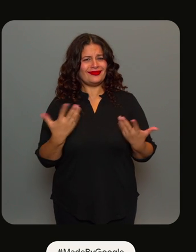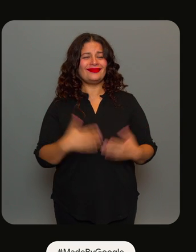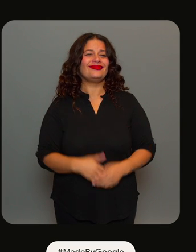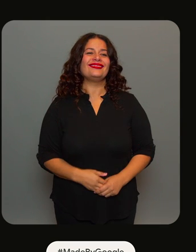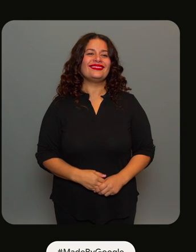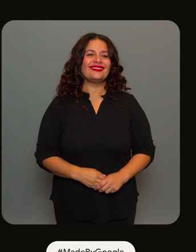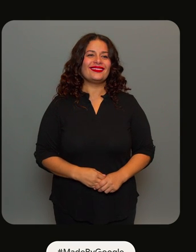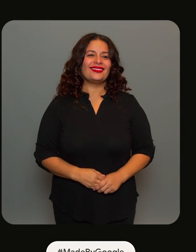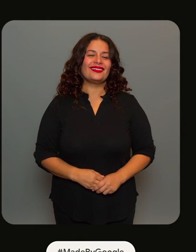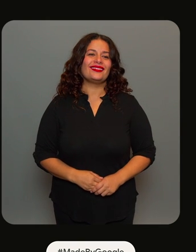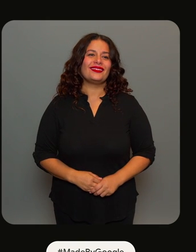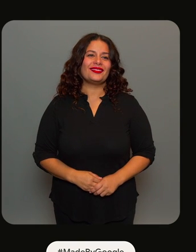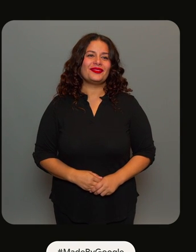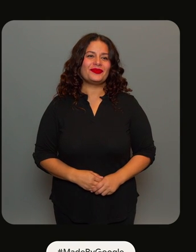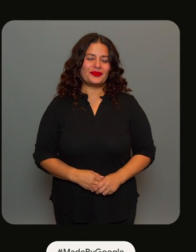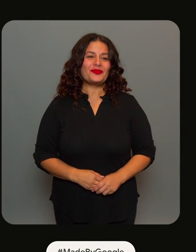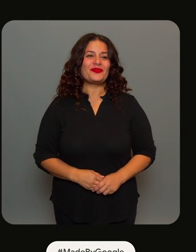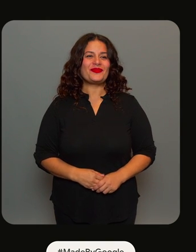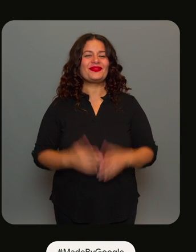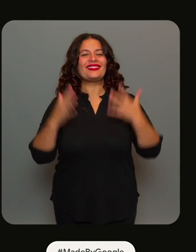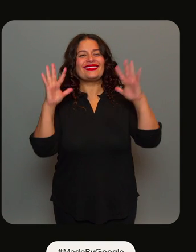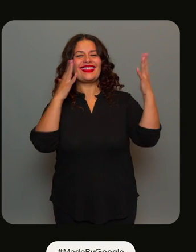With the added --